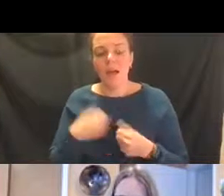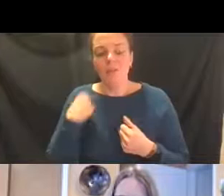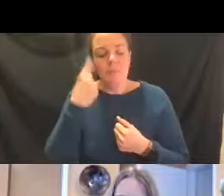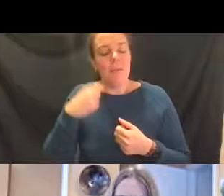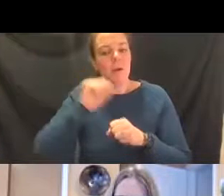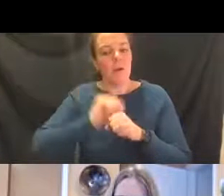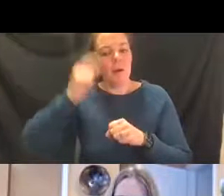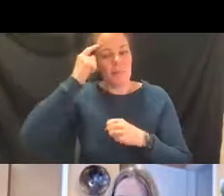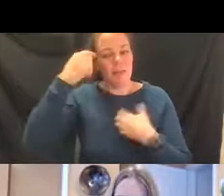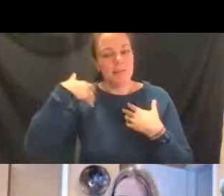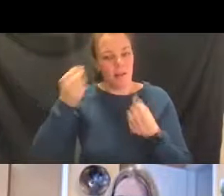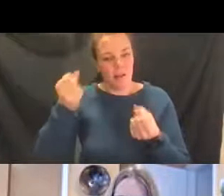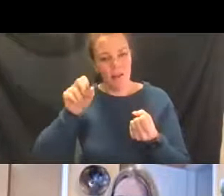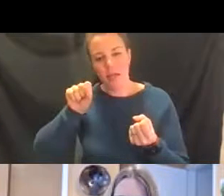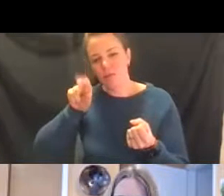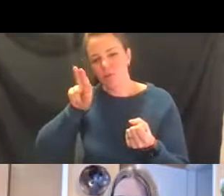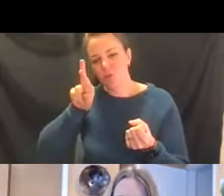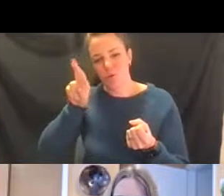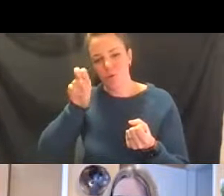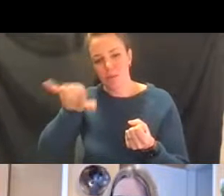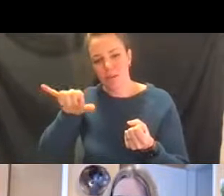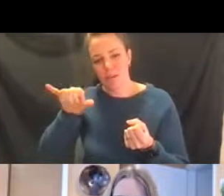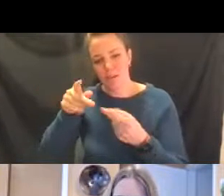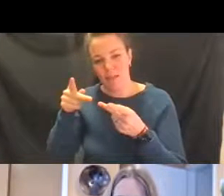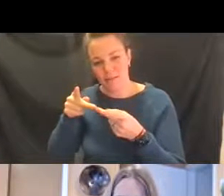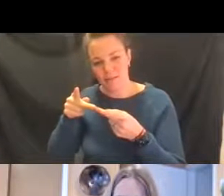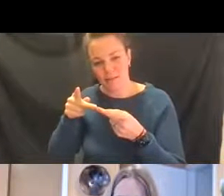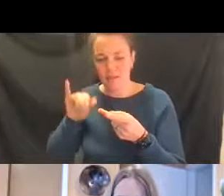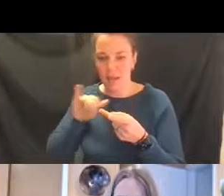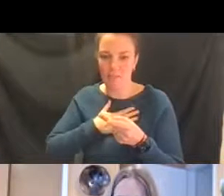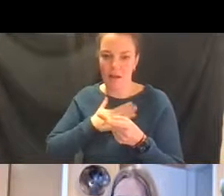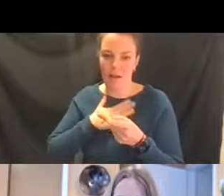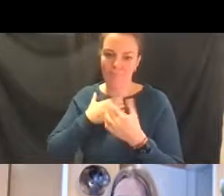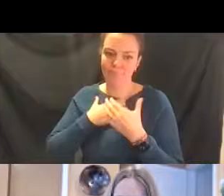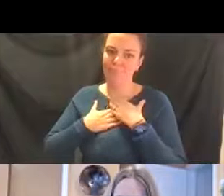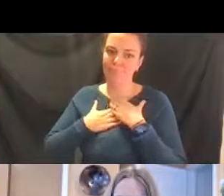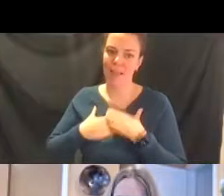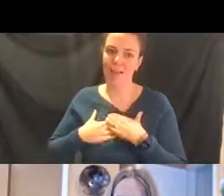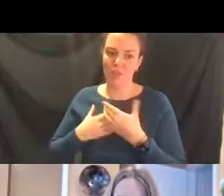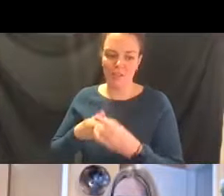at Surrey Place and it has always been a passion of mine. We need to look at challenging behaviors.